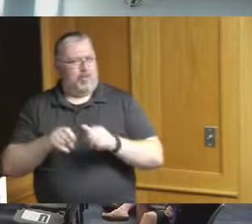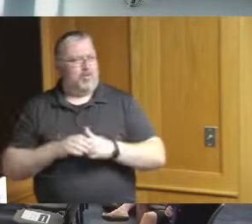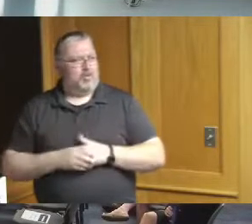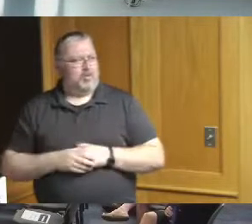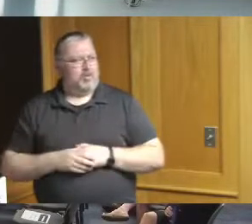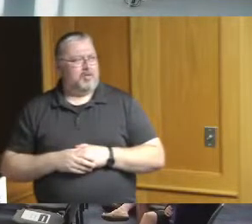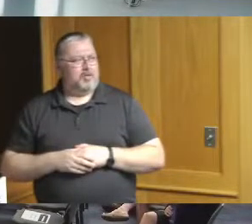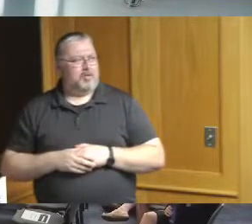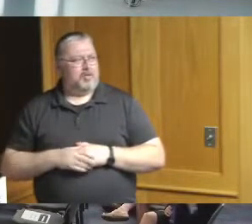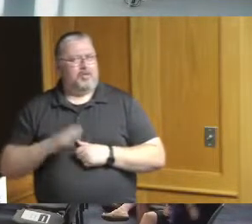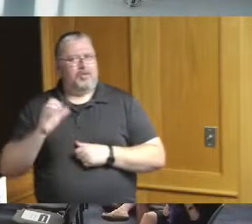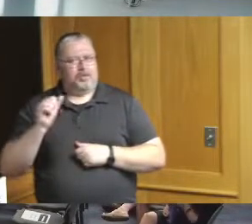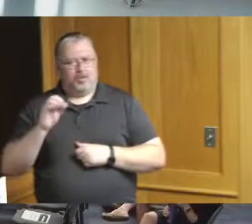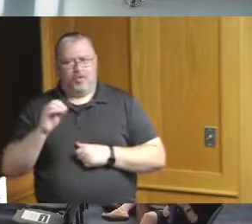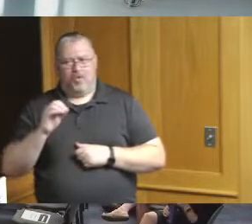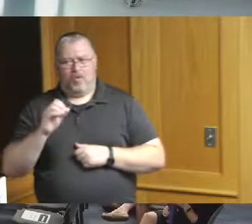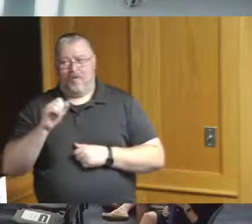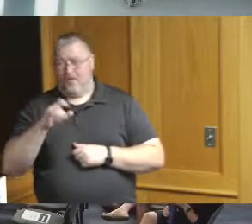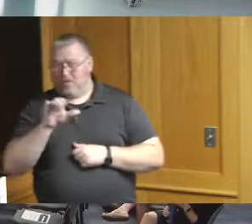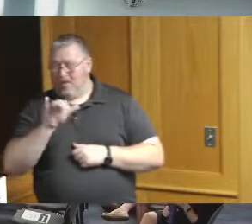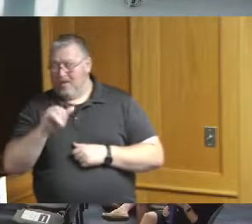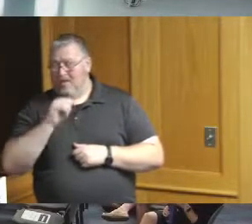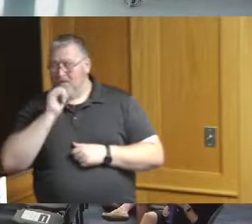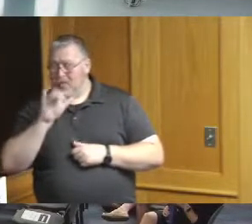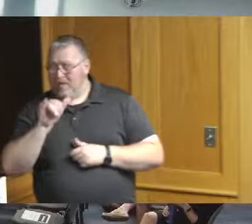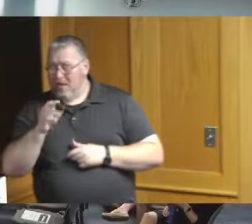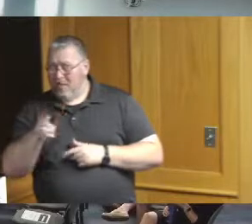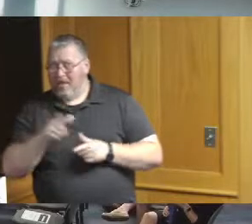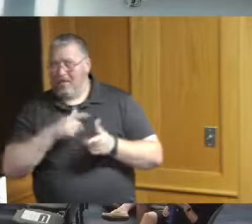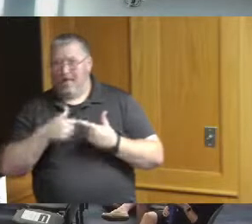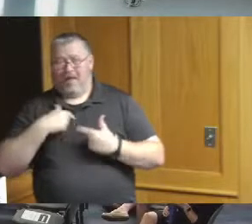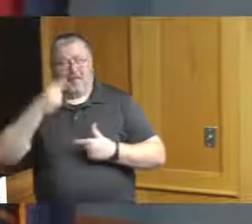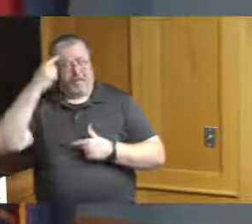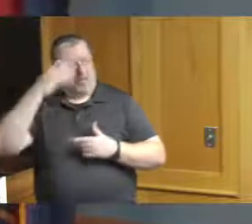and so uh and if we do it if we don't do it that way I'm thinking we probably won't get through it